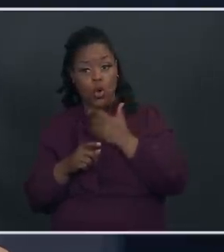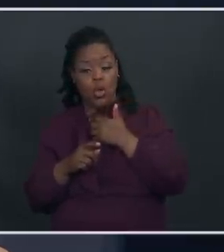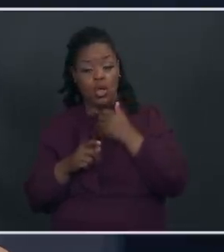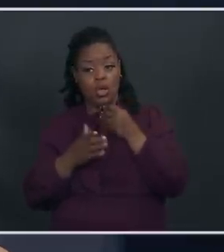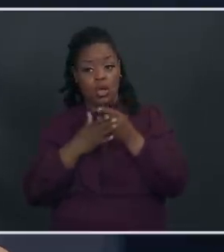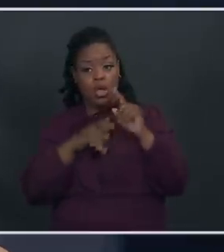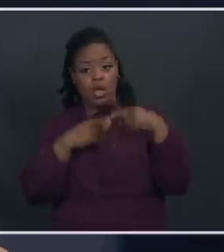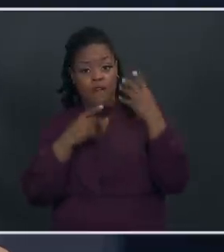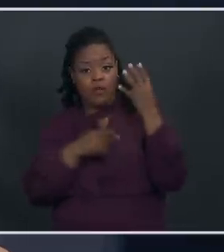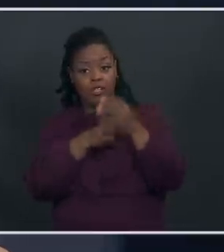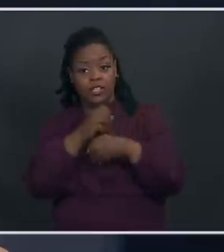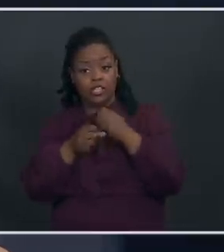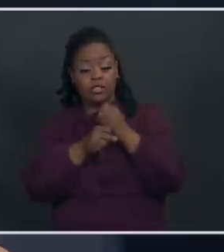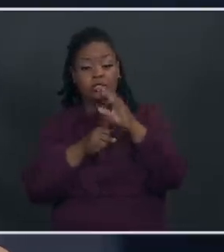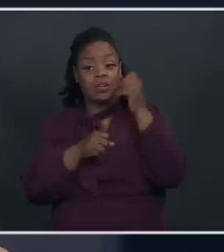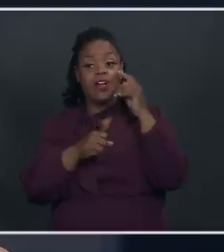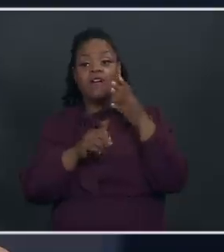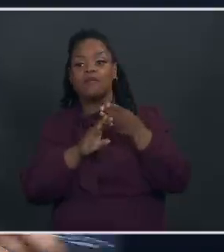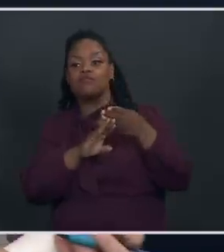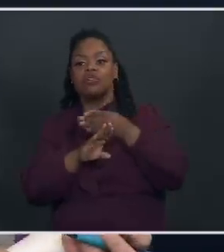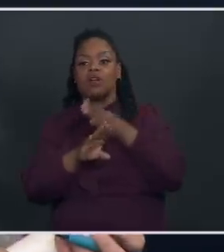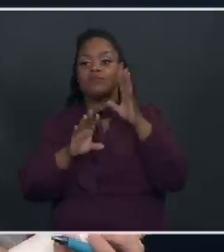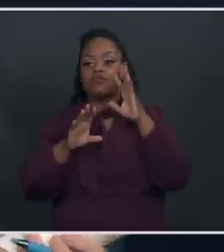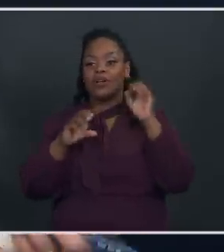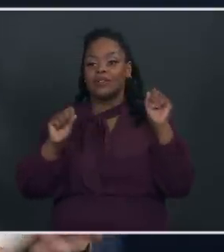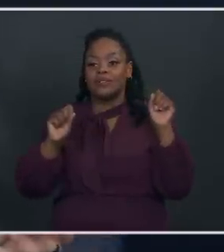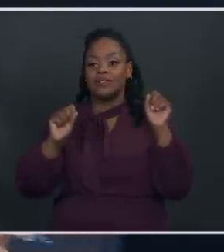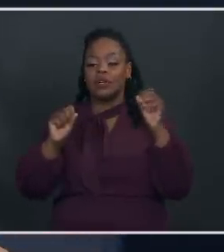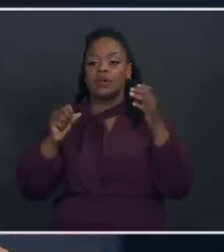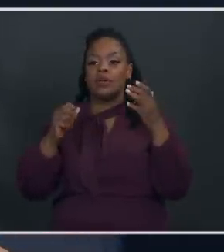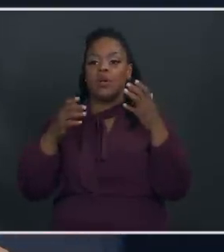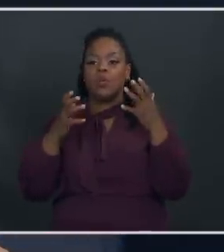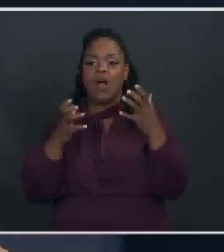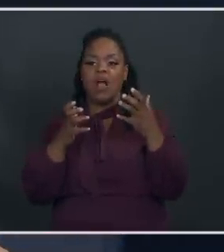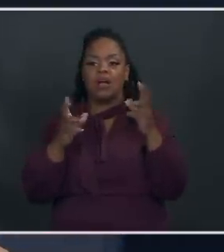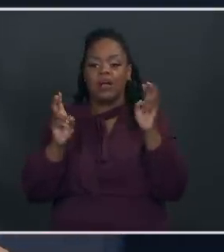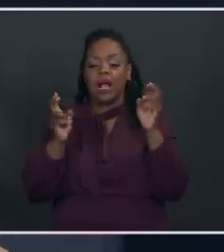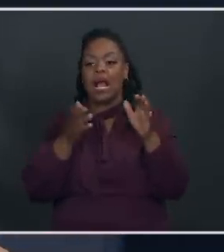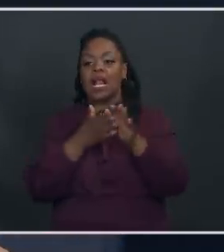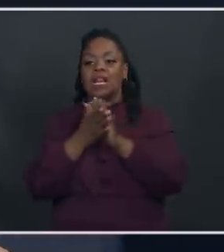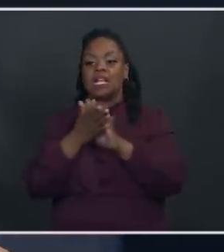while the prior administration might have wanted energy -- clean energy to head in a different direction,